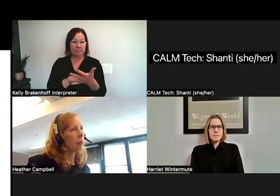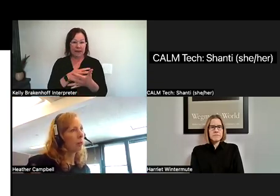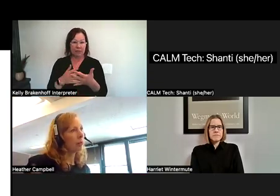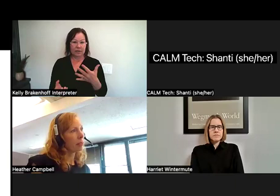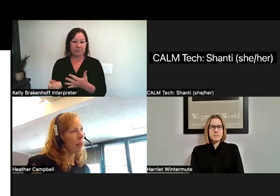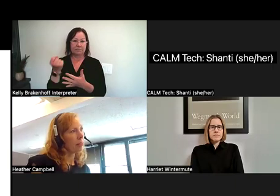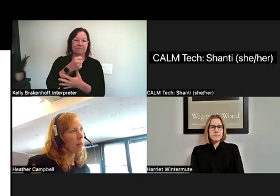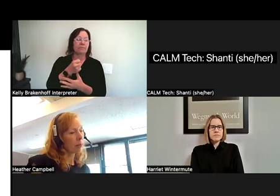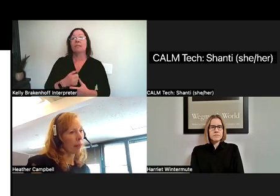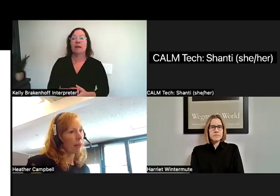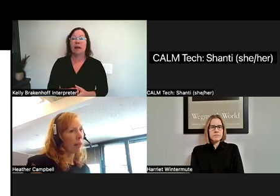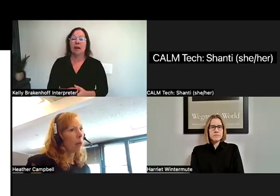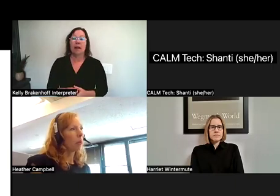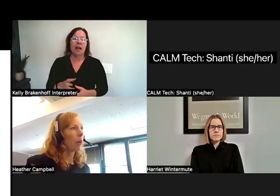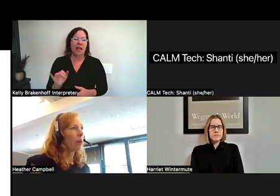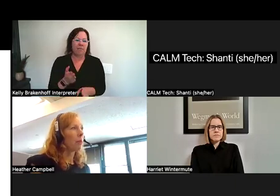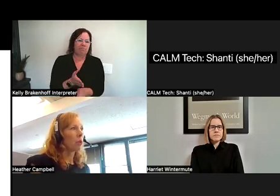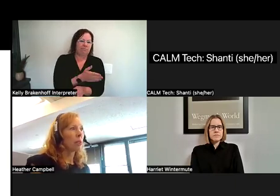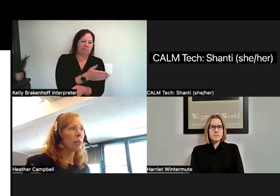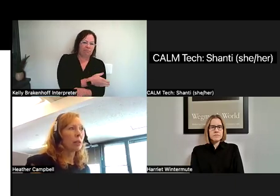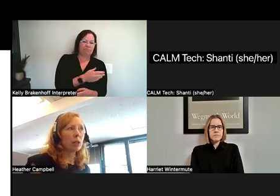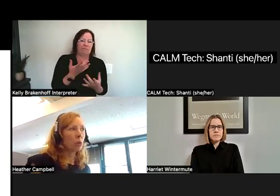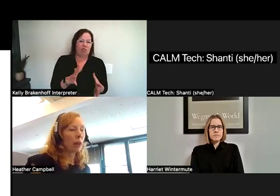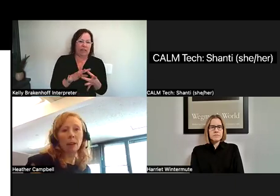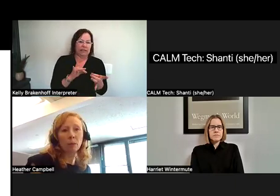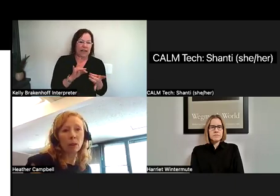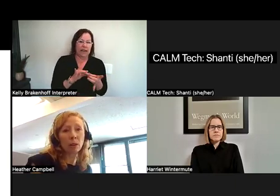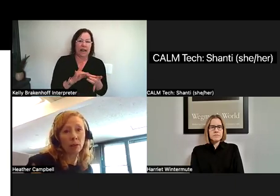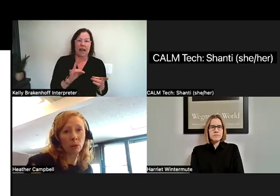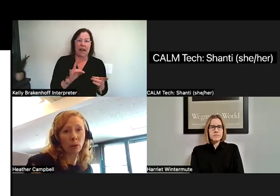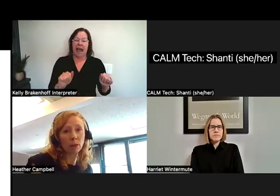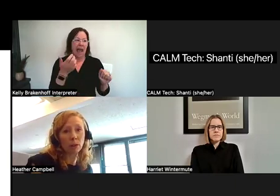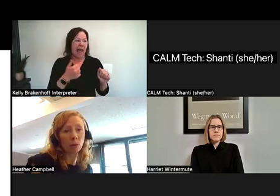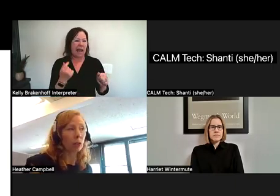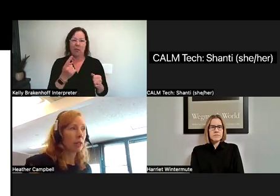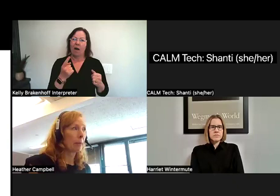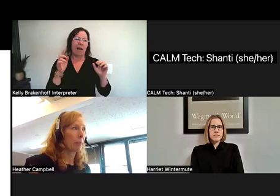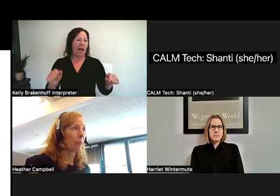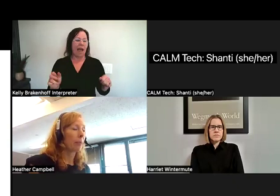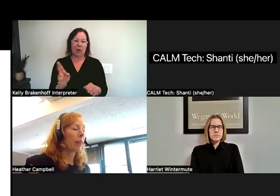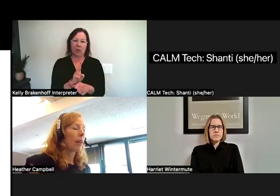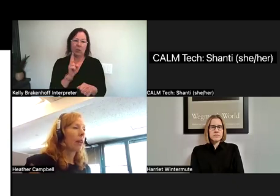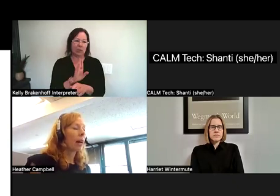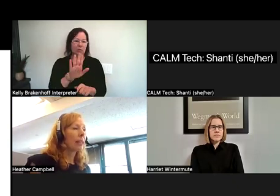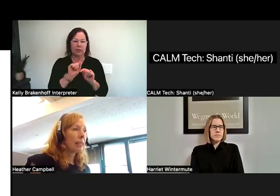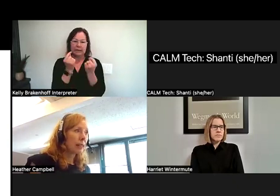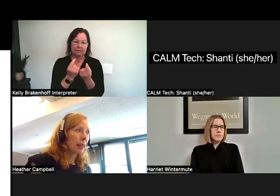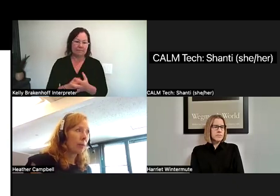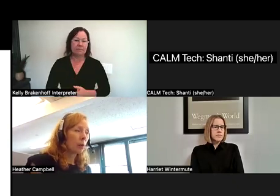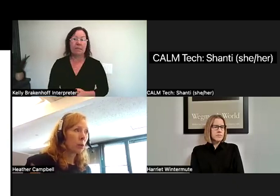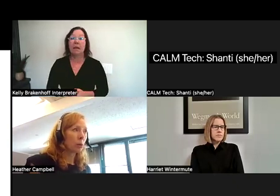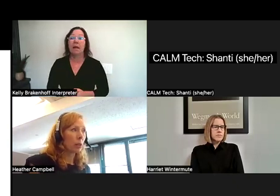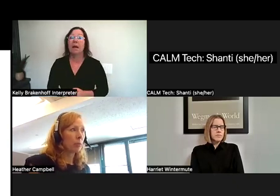previously supplied implied they can be used by anyone and everyone. Ideally multiple team